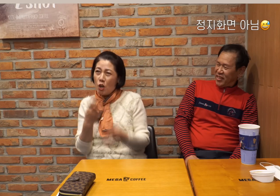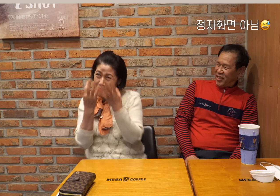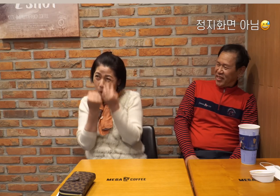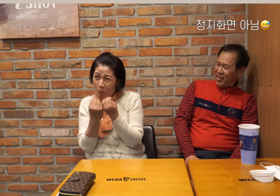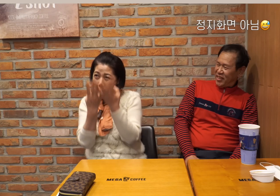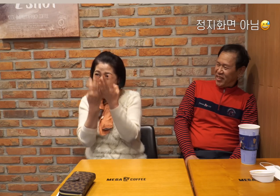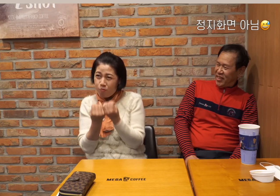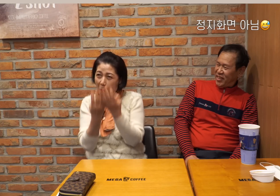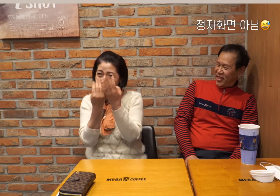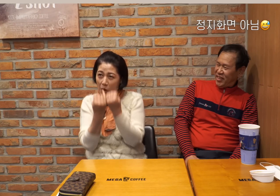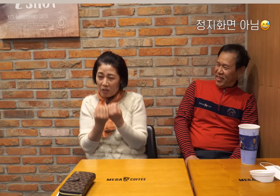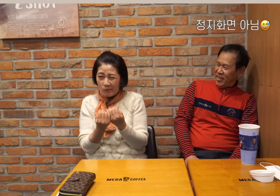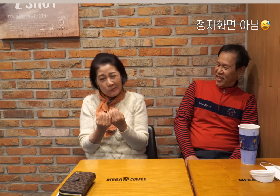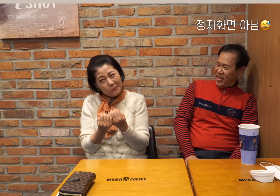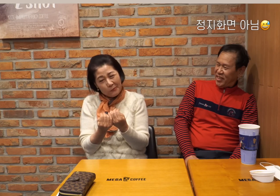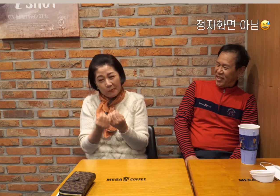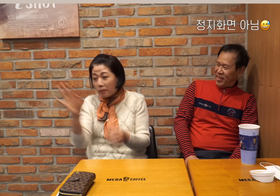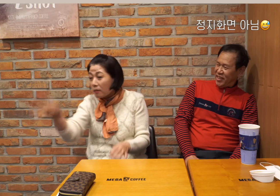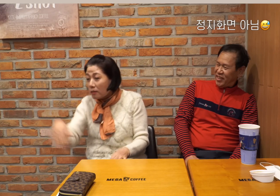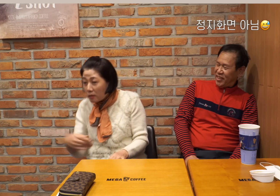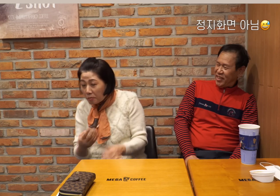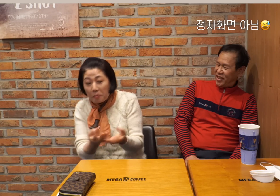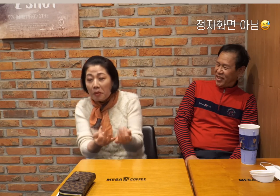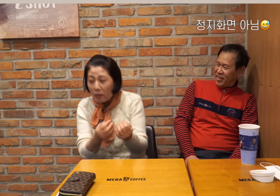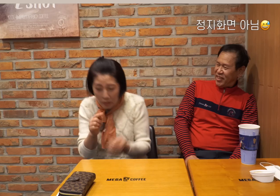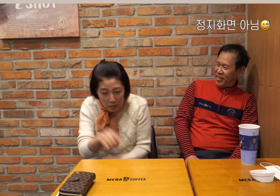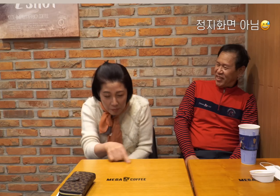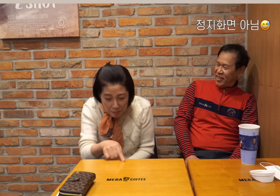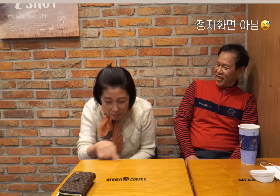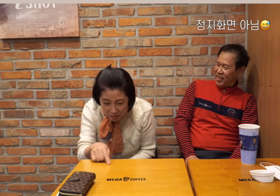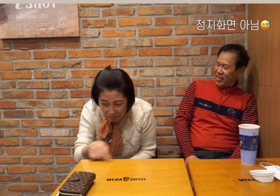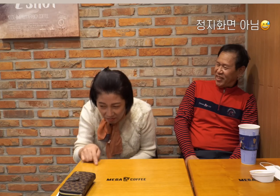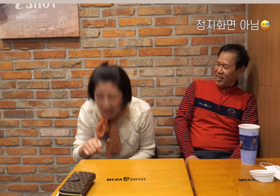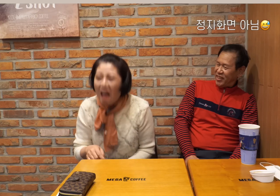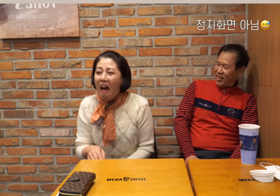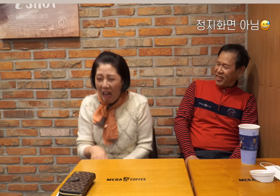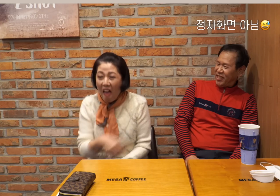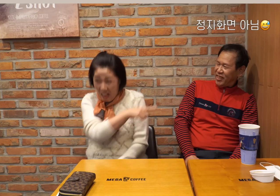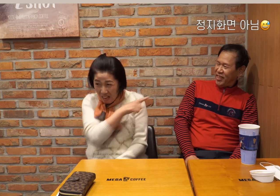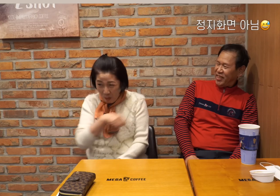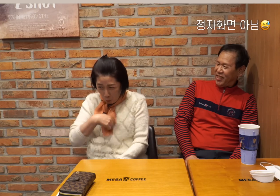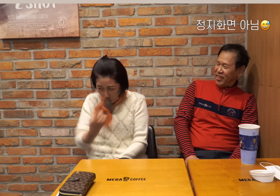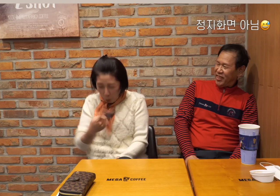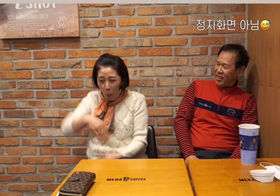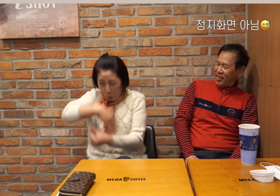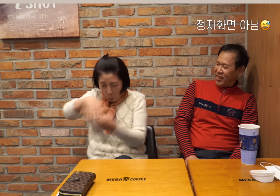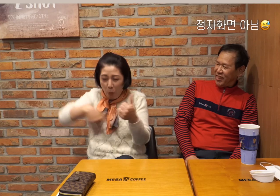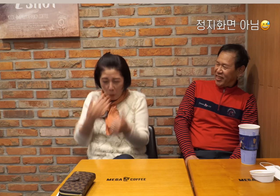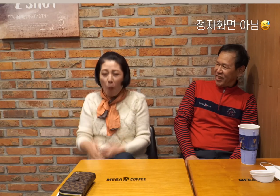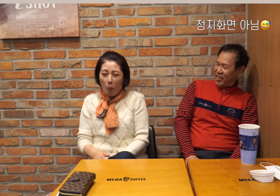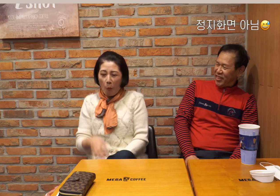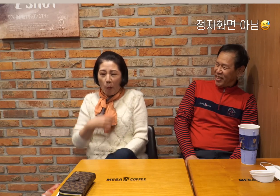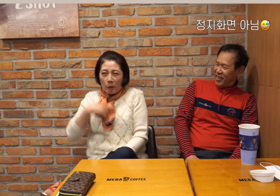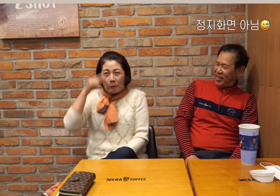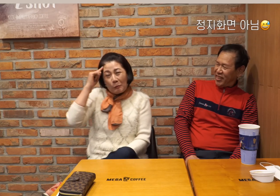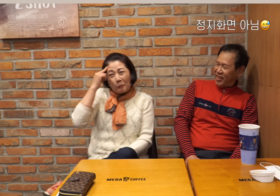I asked how old Dosu was, and he said 24 in writing. He said he wasn't married yet.